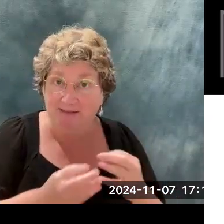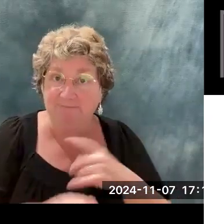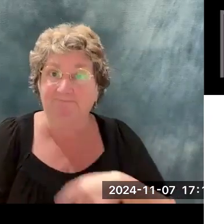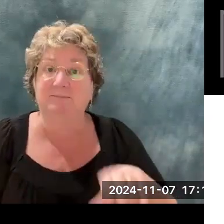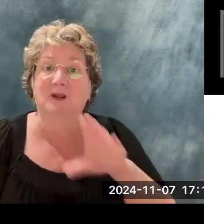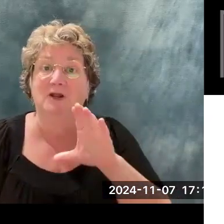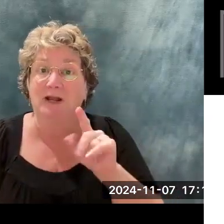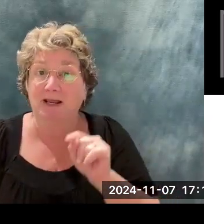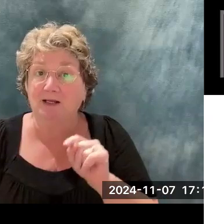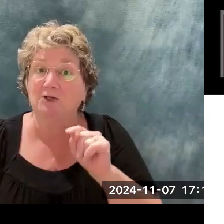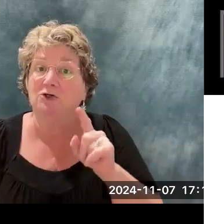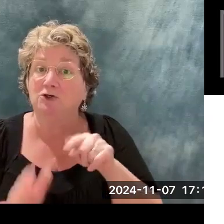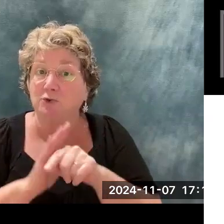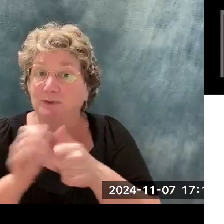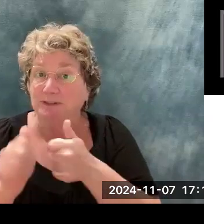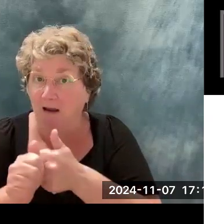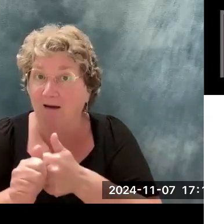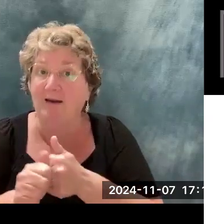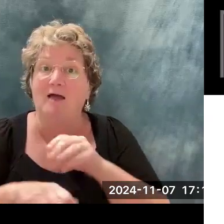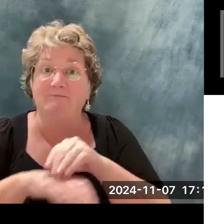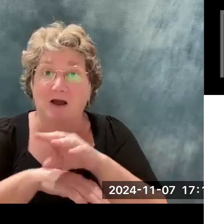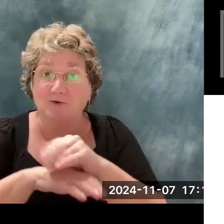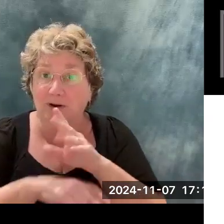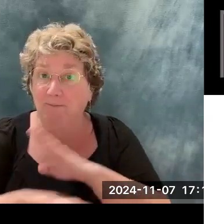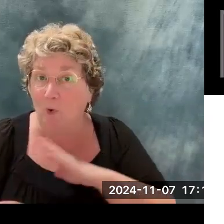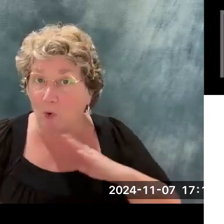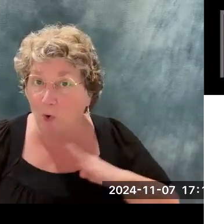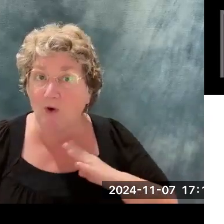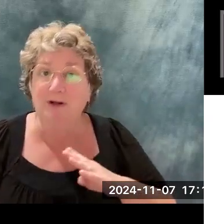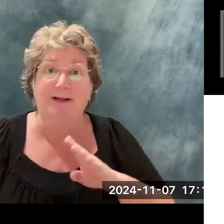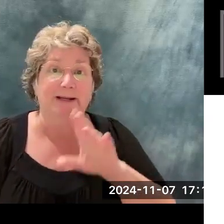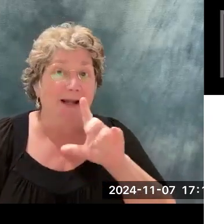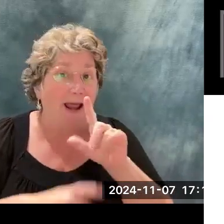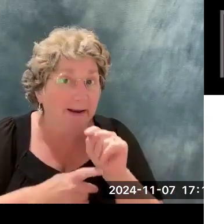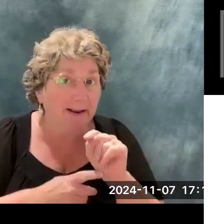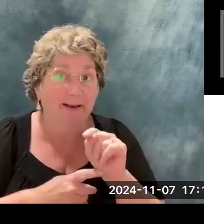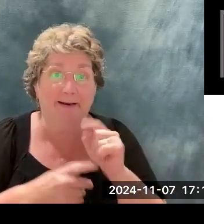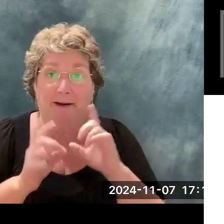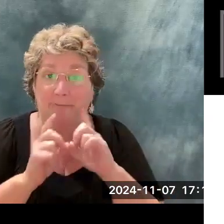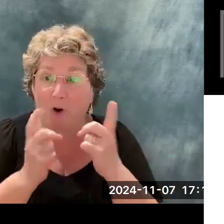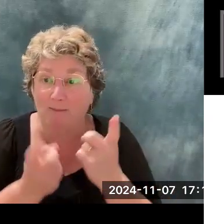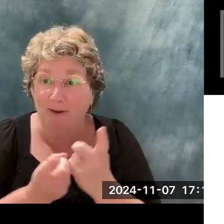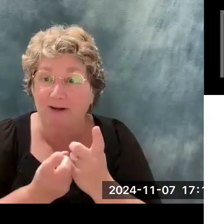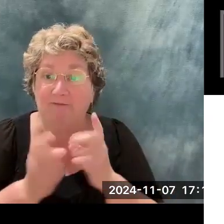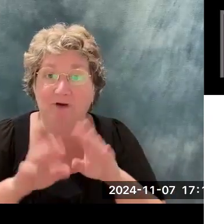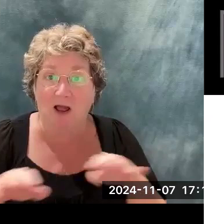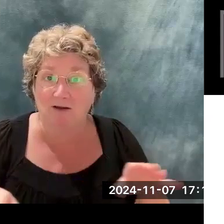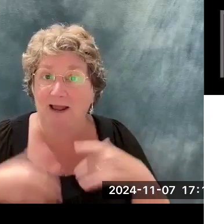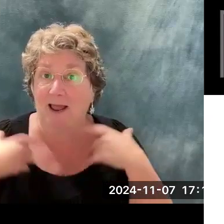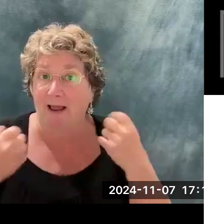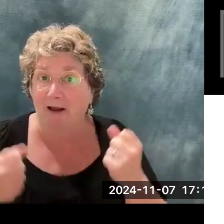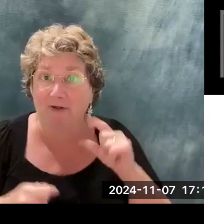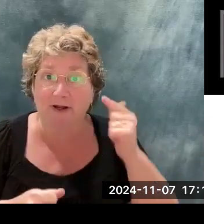Advisory Board, the Connecticut Department of Public Health, the Office of the Child Advocate, the Governor's Office, and the State